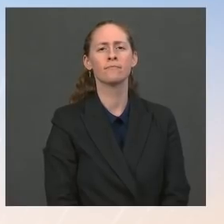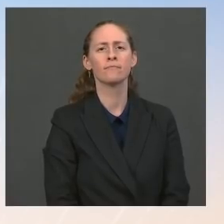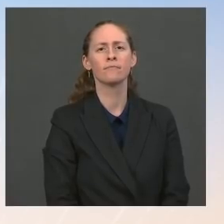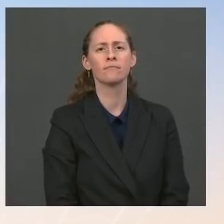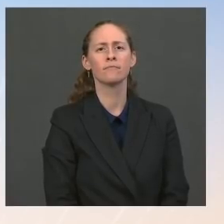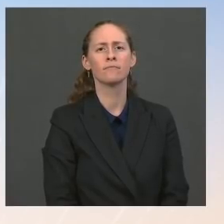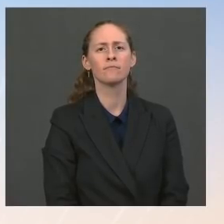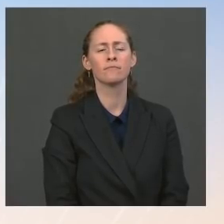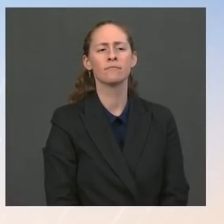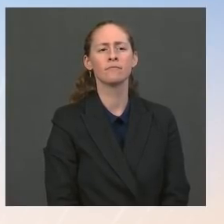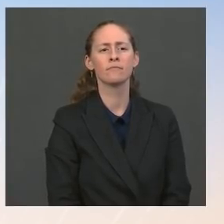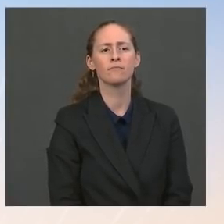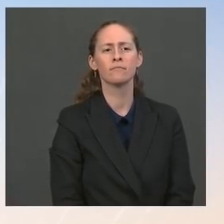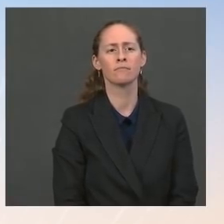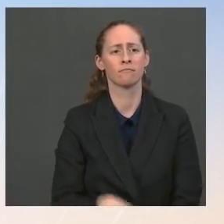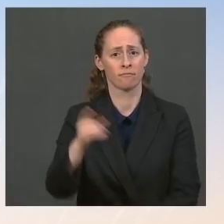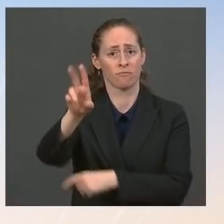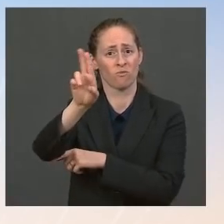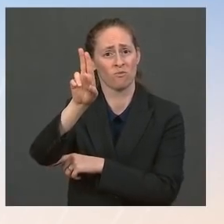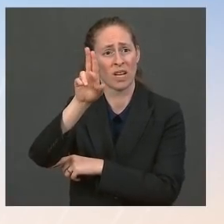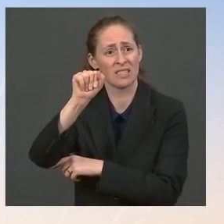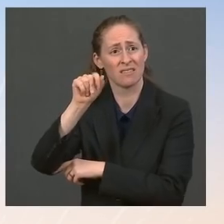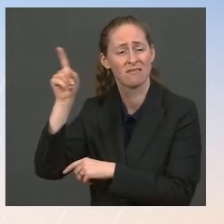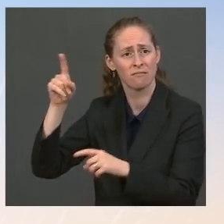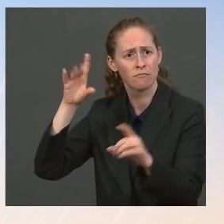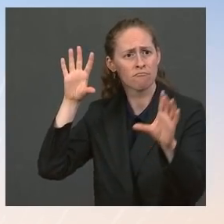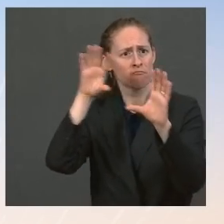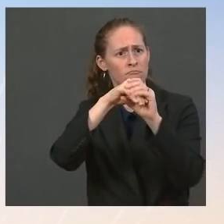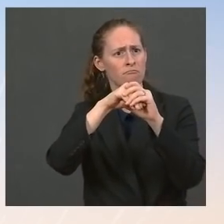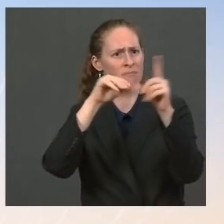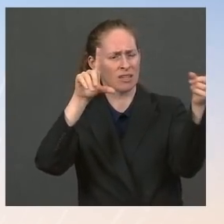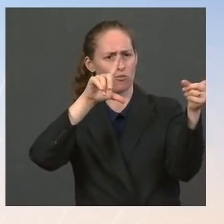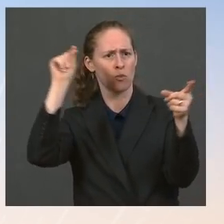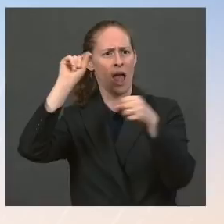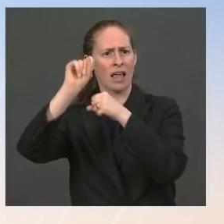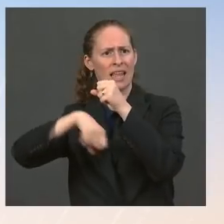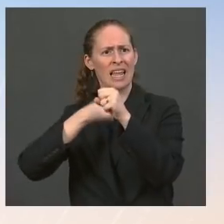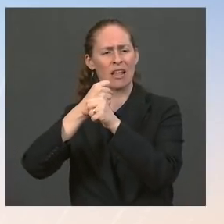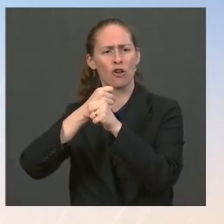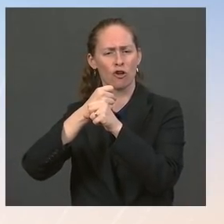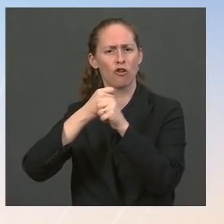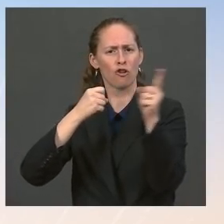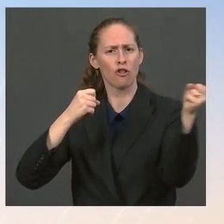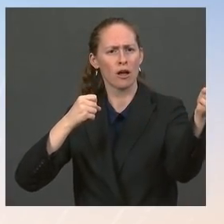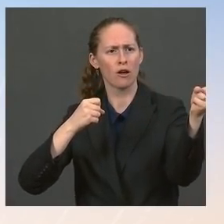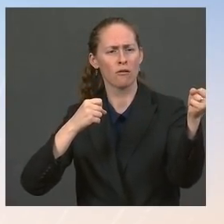so I have some experience with it. Secretary Mayorkas: Oh, no, no, no -- I wasn't commenting on your personal experience, sir.